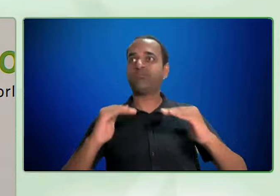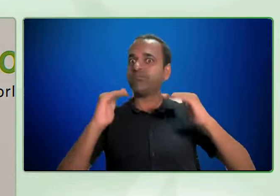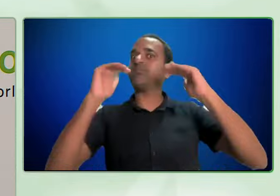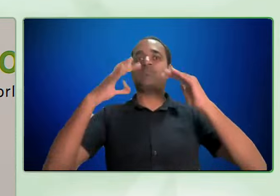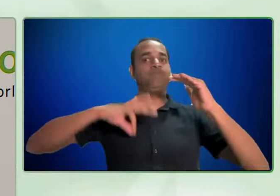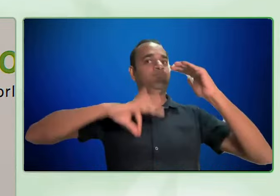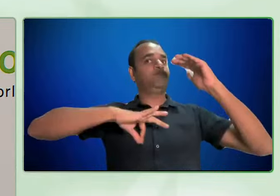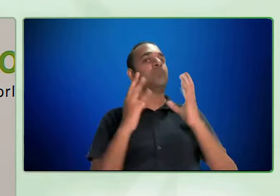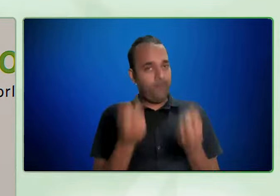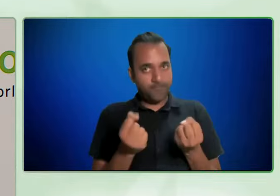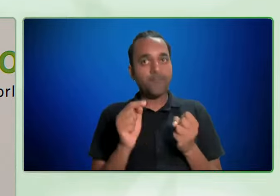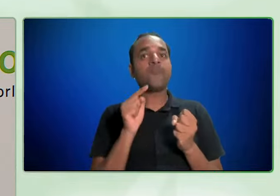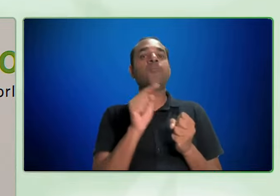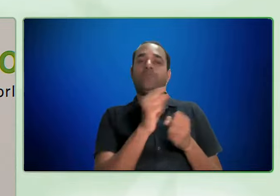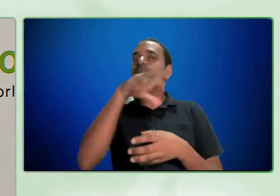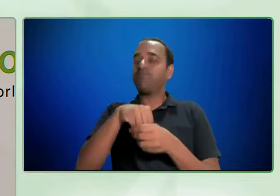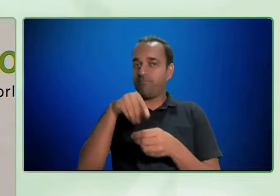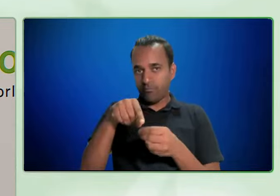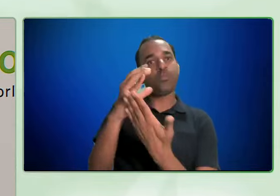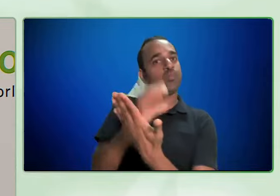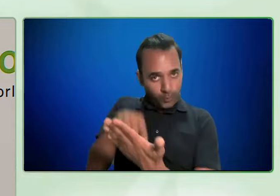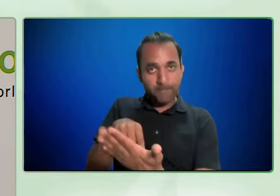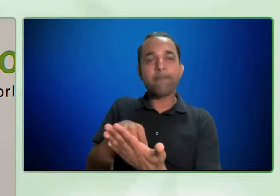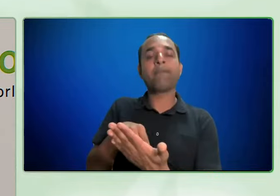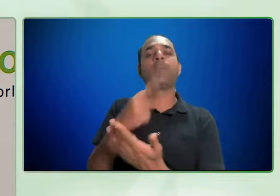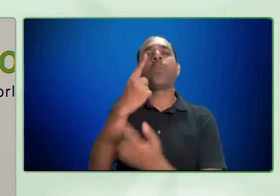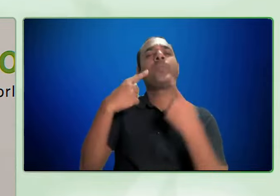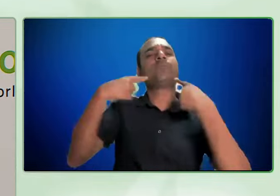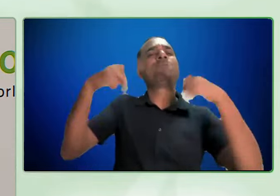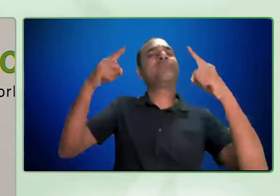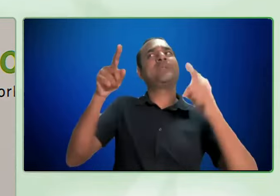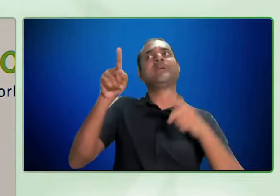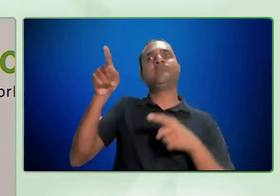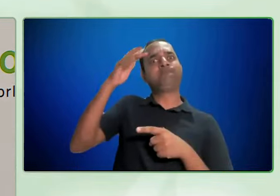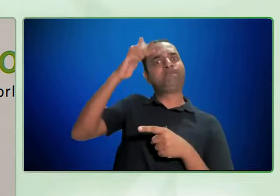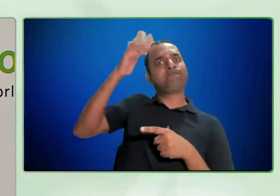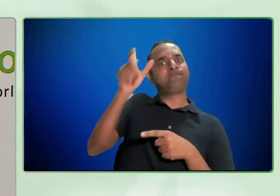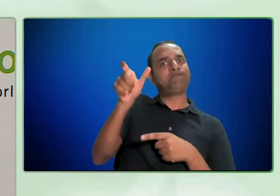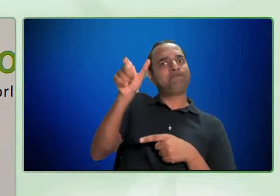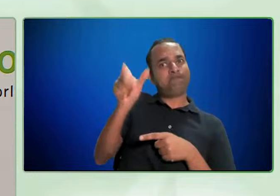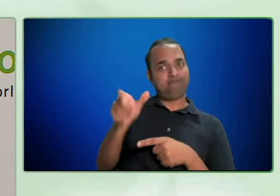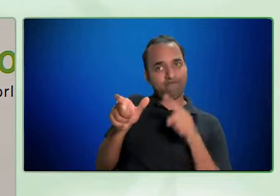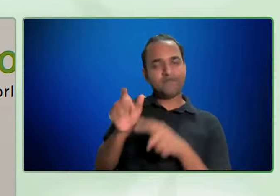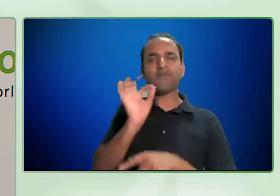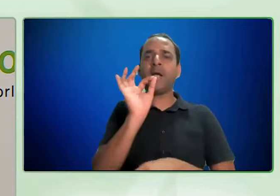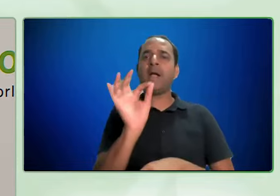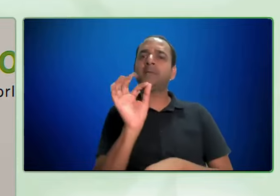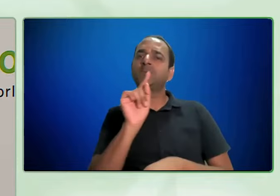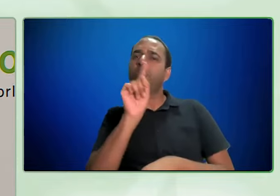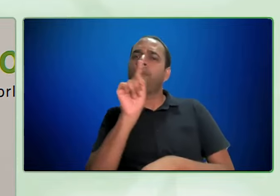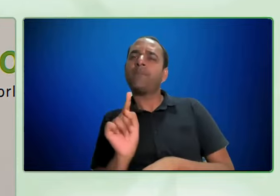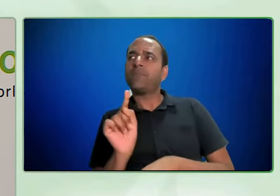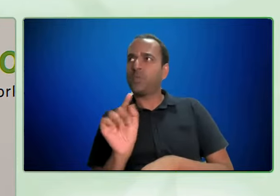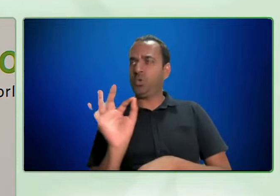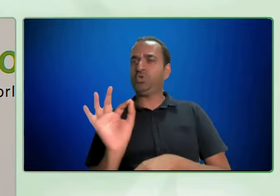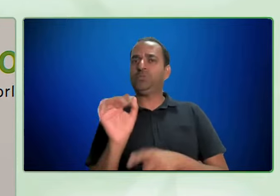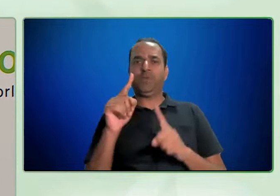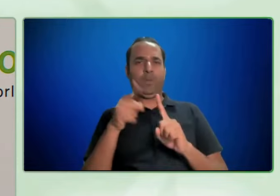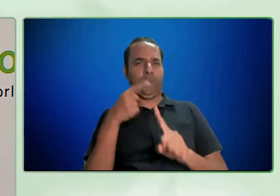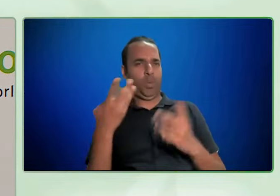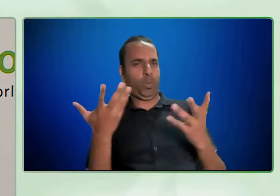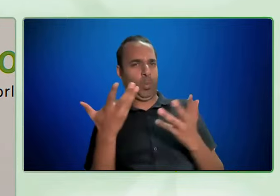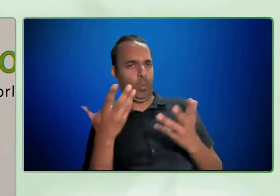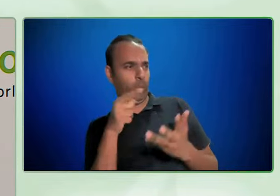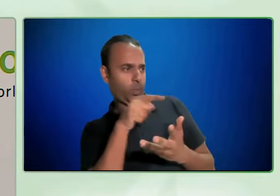The amazing thing is when you look at special education, therapy, and care professions,